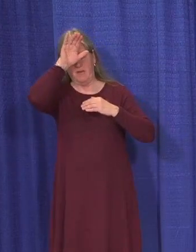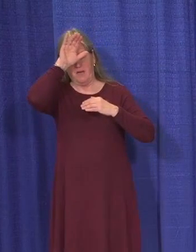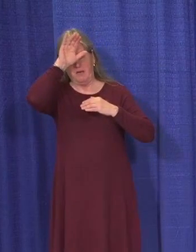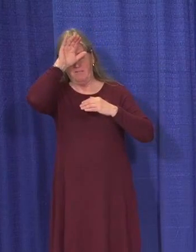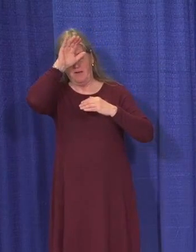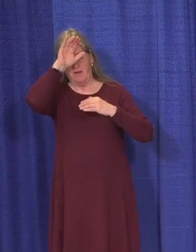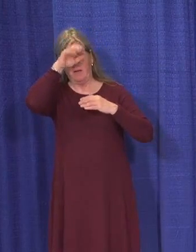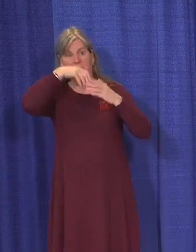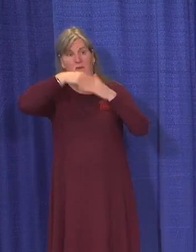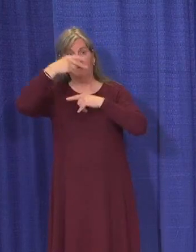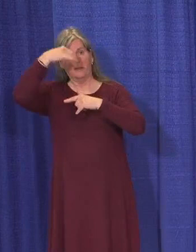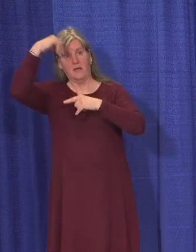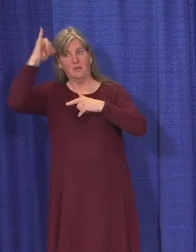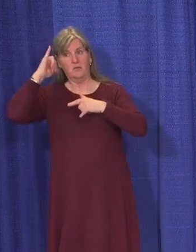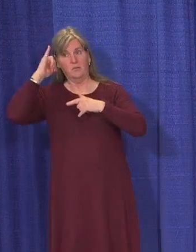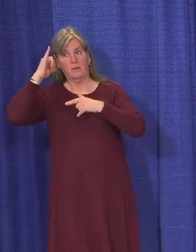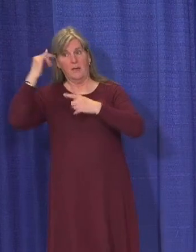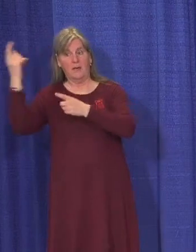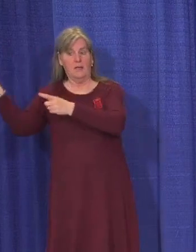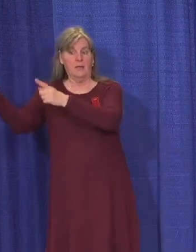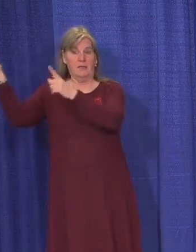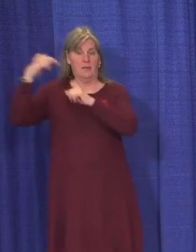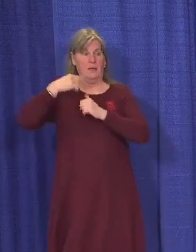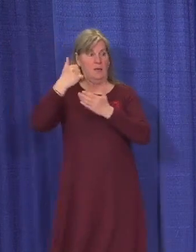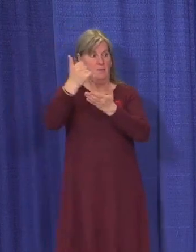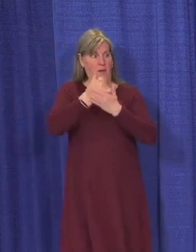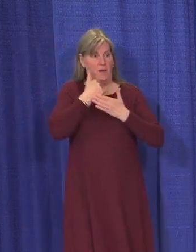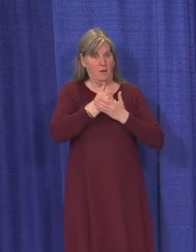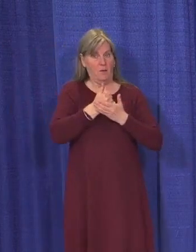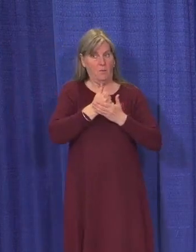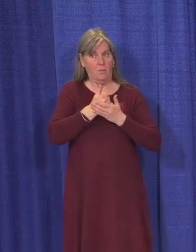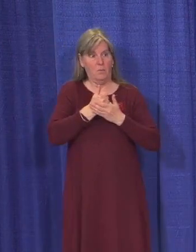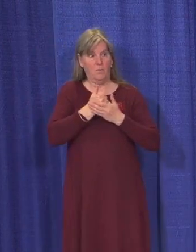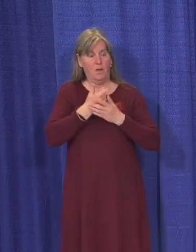Reporter: This is in regards to the upcoming fire and